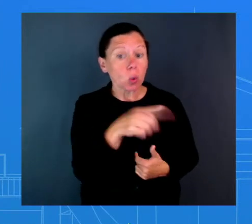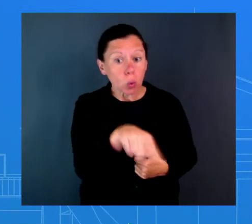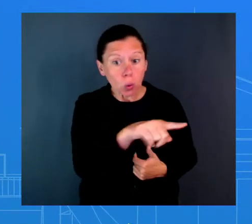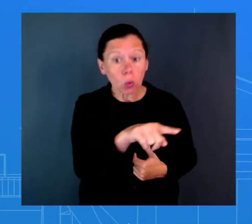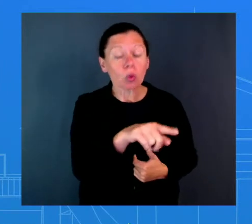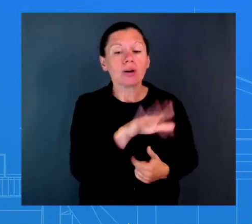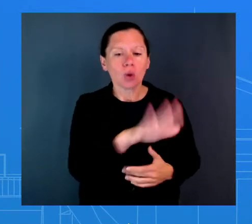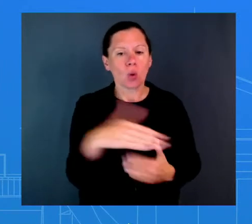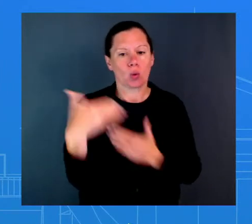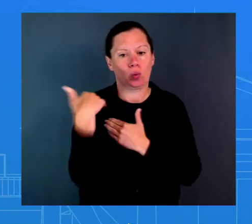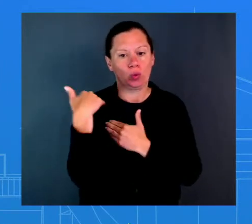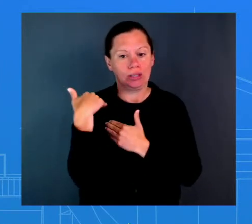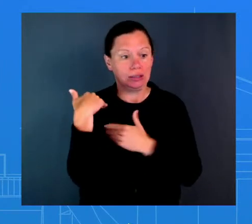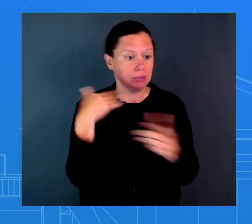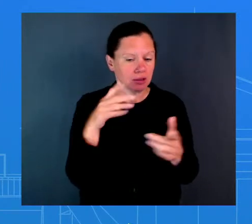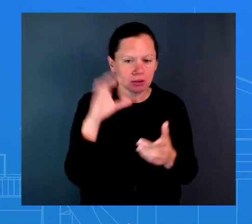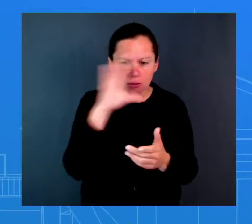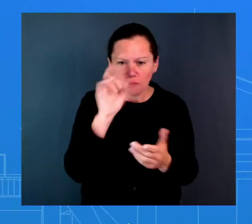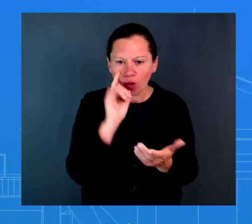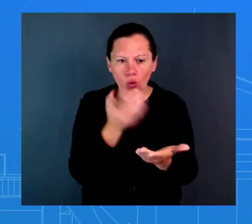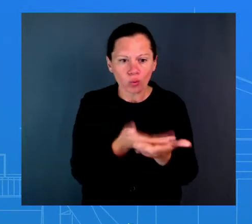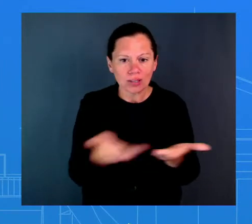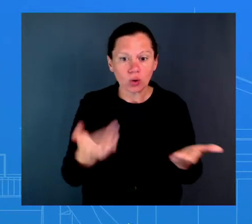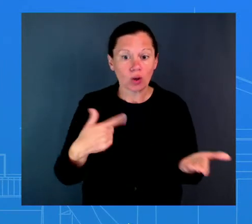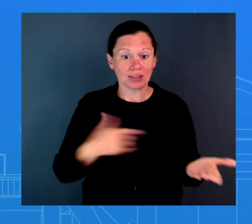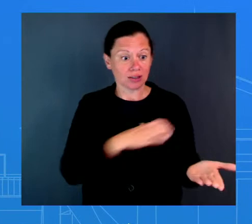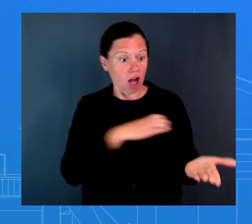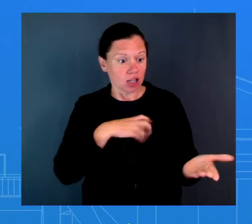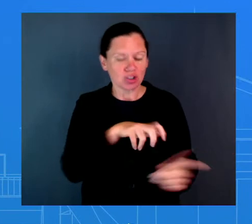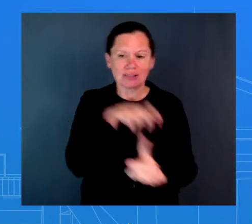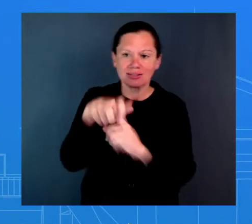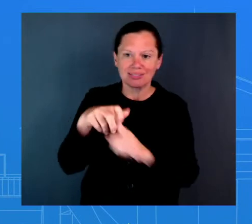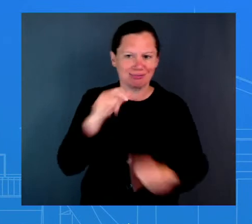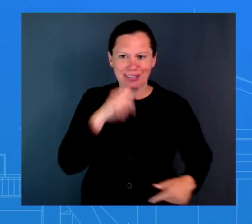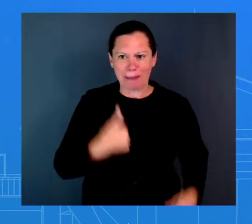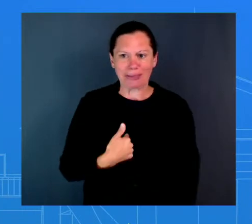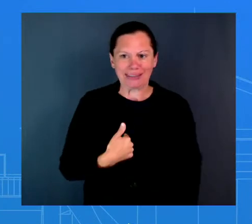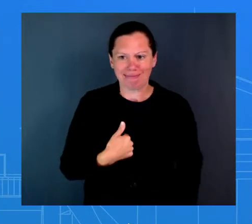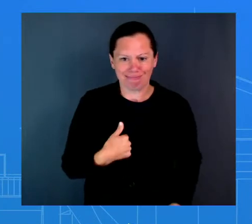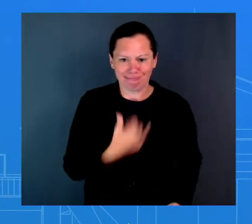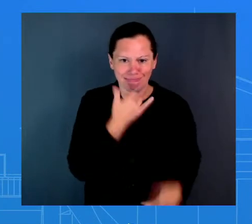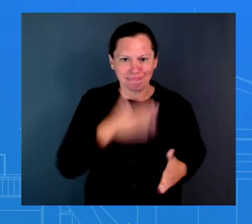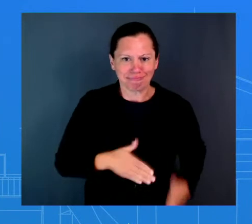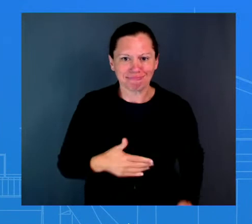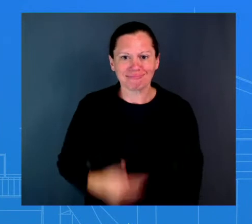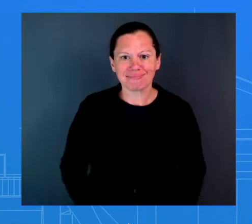I won't do that for them. Yeah. The Press: Just back on India quickly. Do you -- do you know whether President Biden